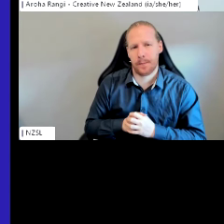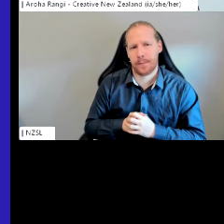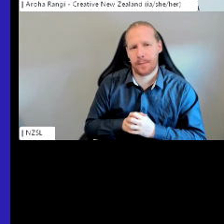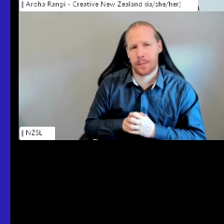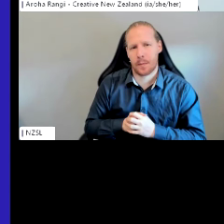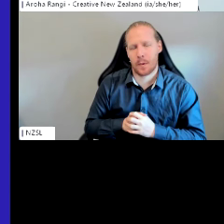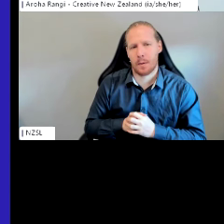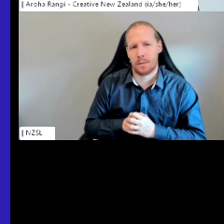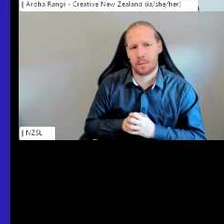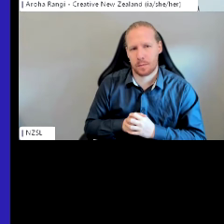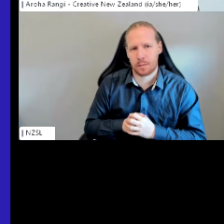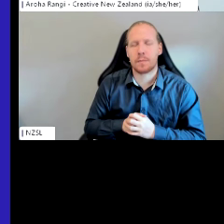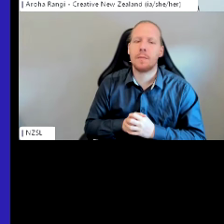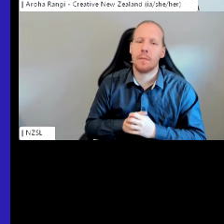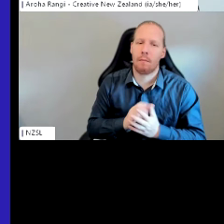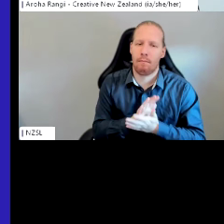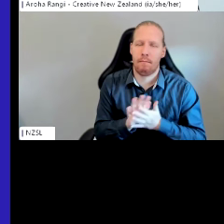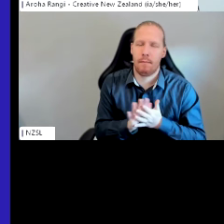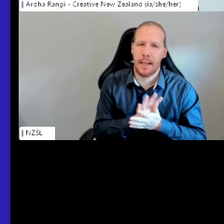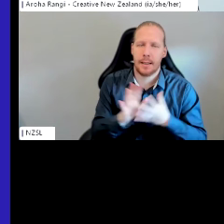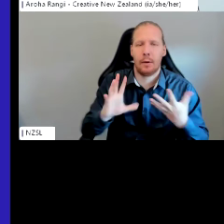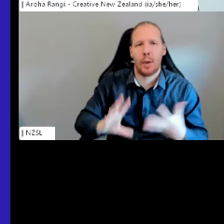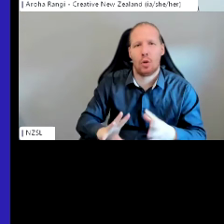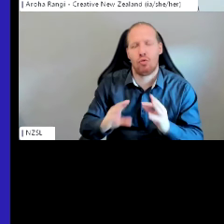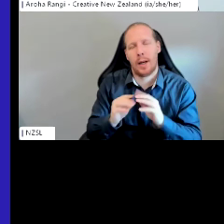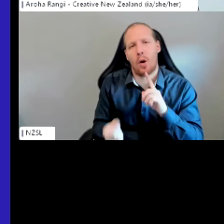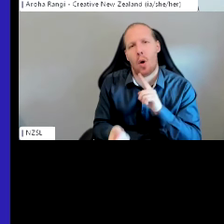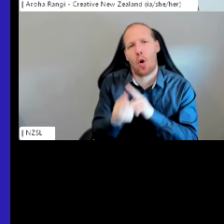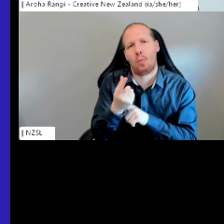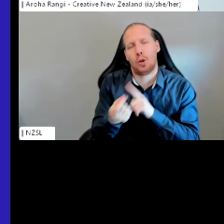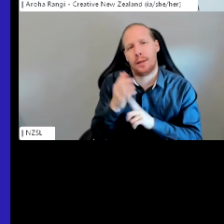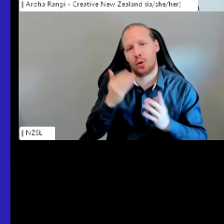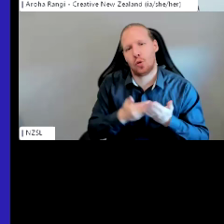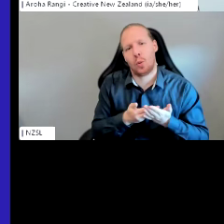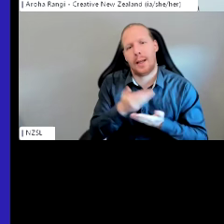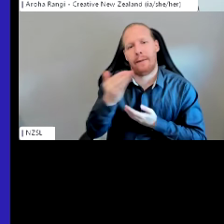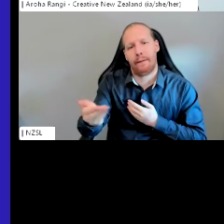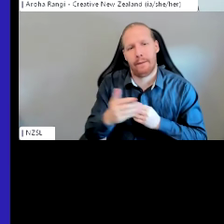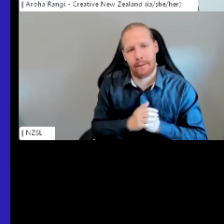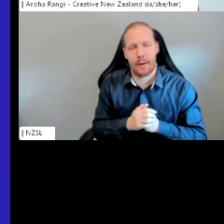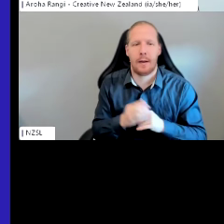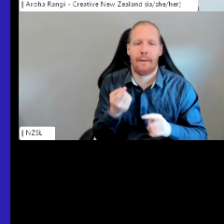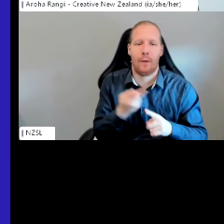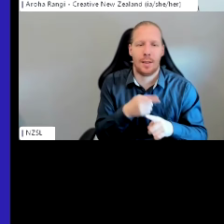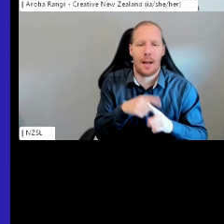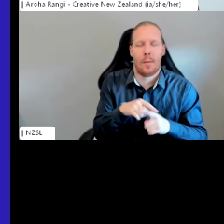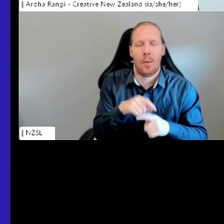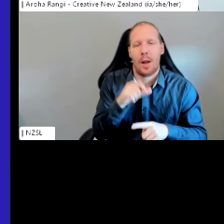opportunities to give that very few people want to pay your electricity bill. Um, people would